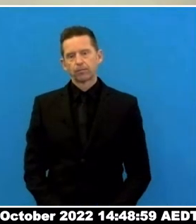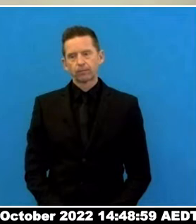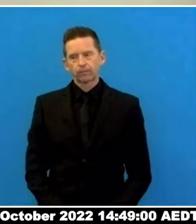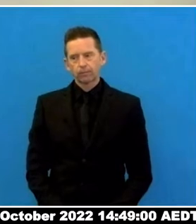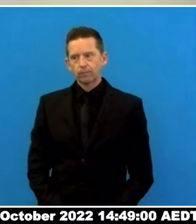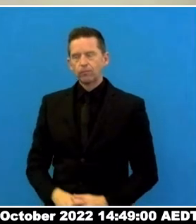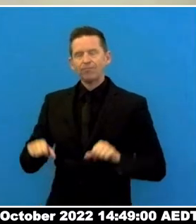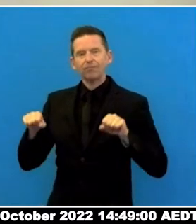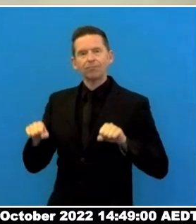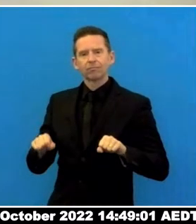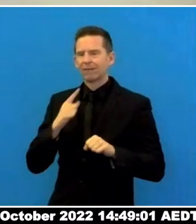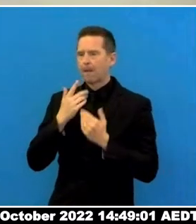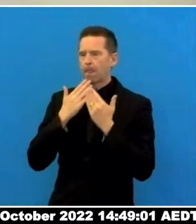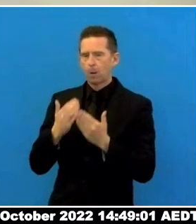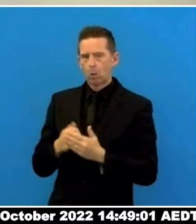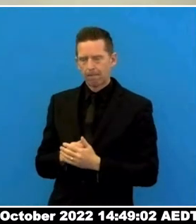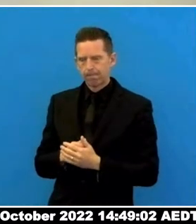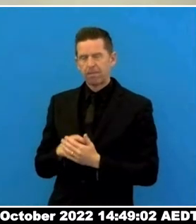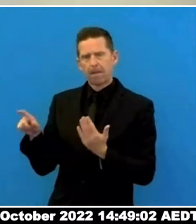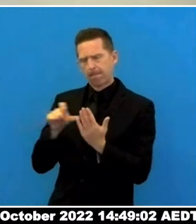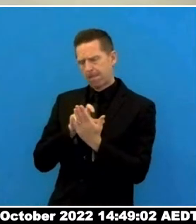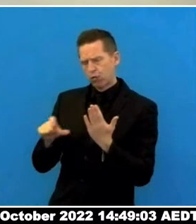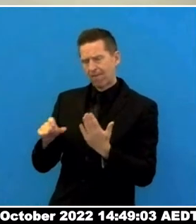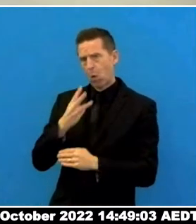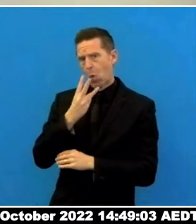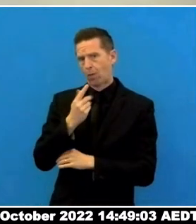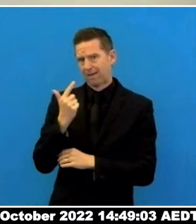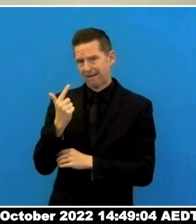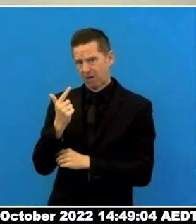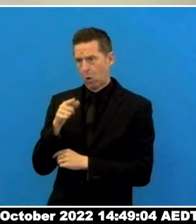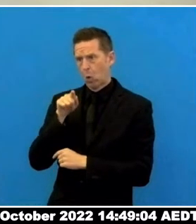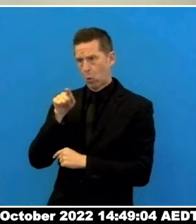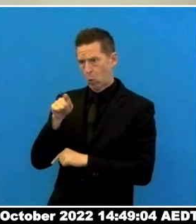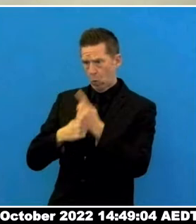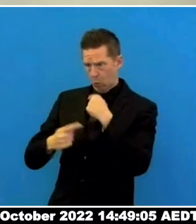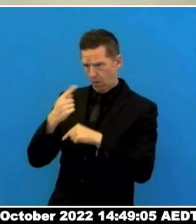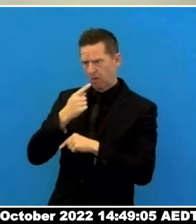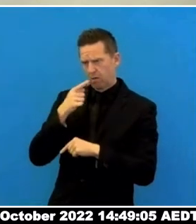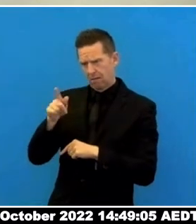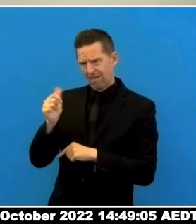Thank you. In paragraph 37, you say you asked Centrelink